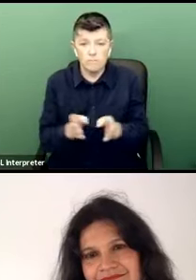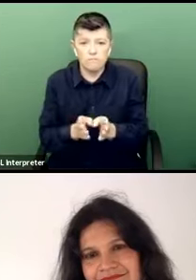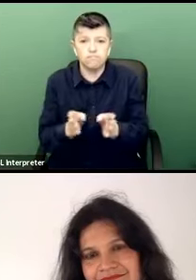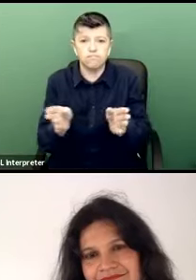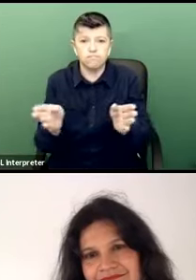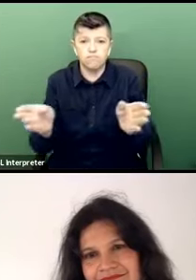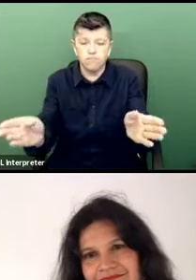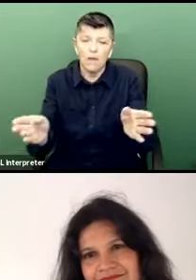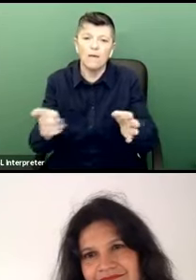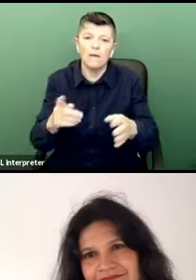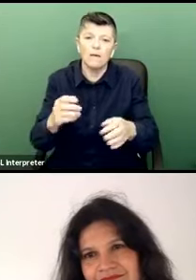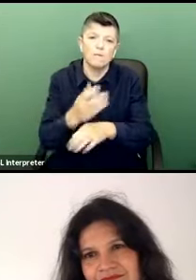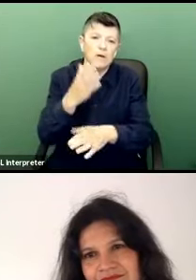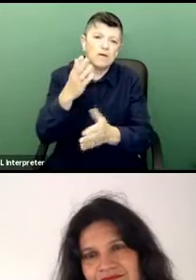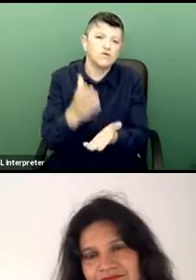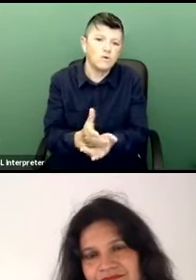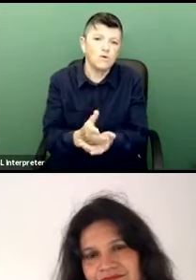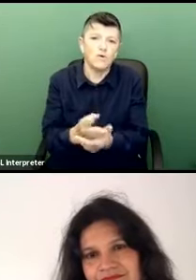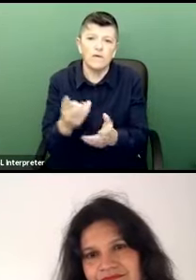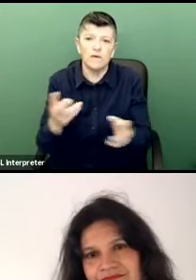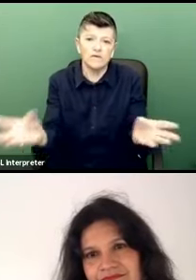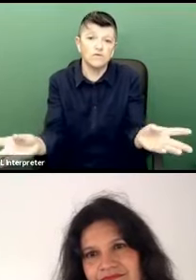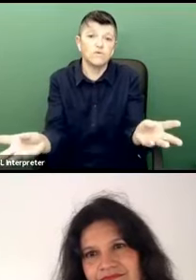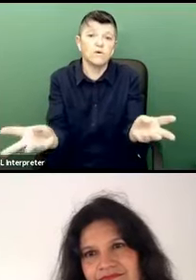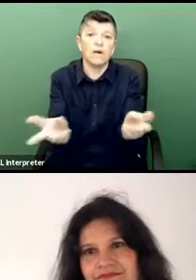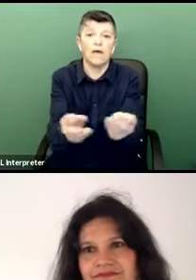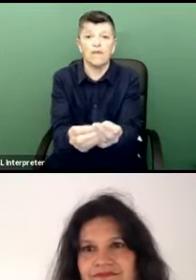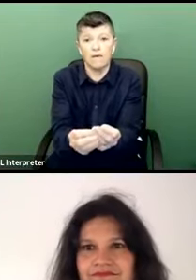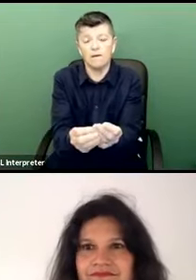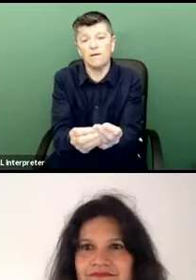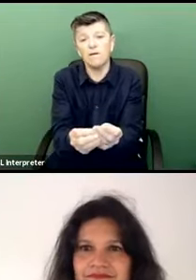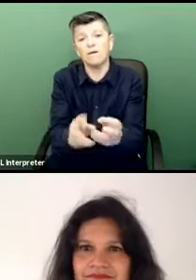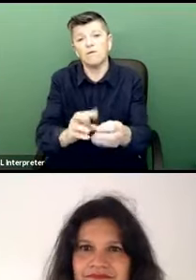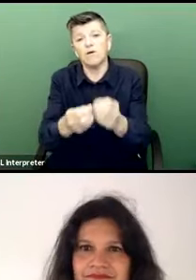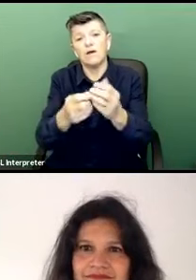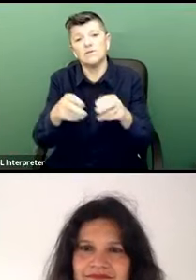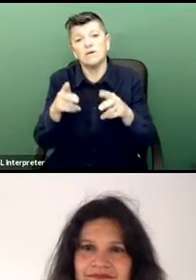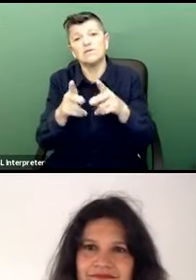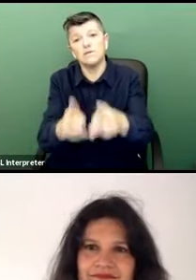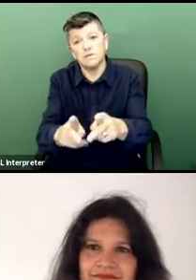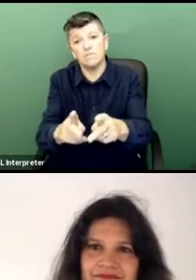of support or benefit when they retire and so on? Now I'm not saying